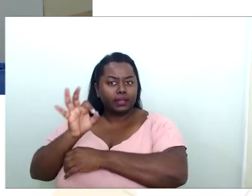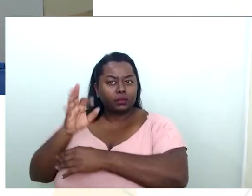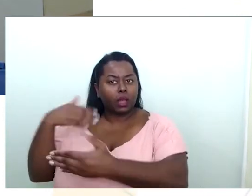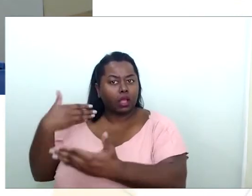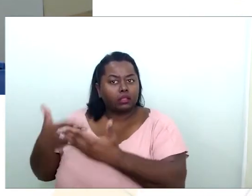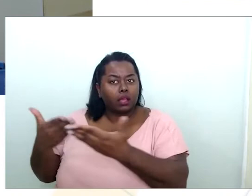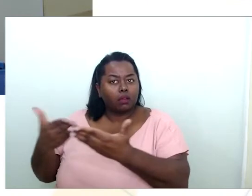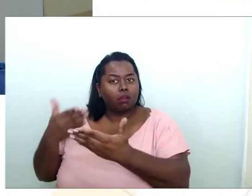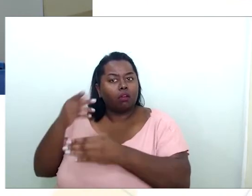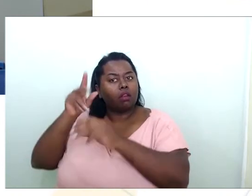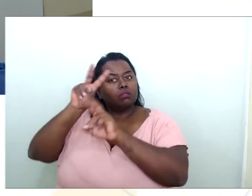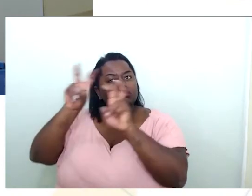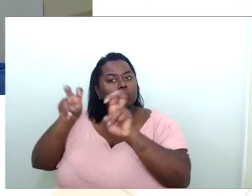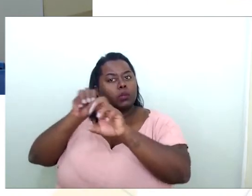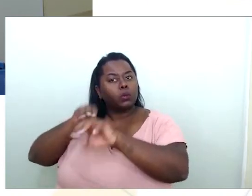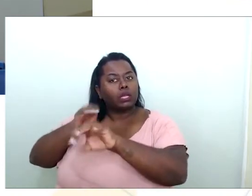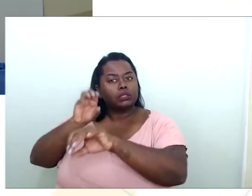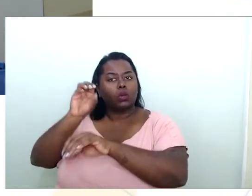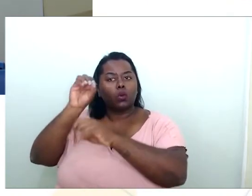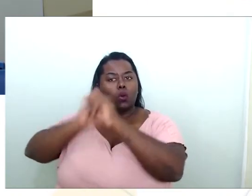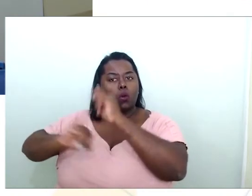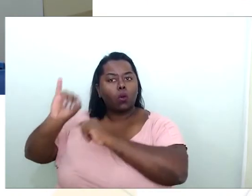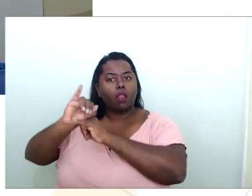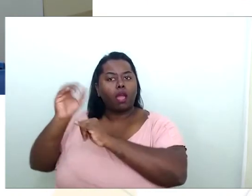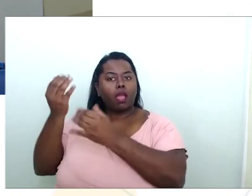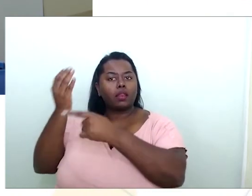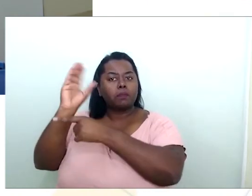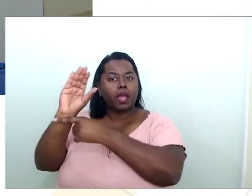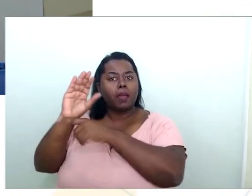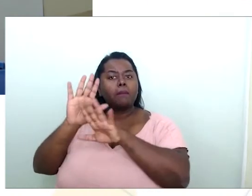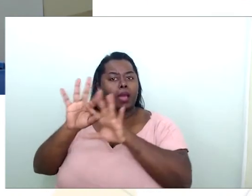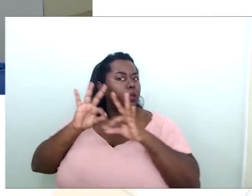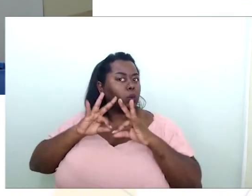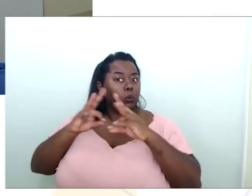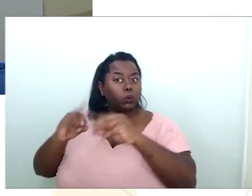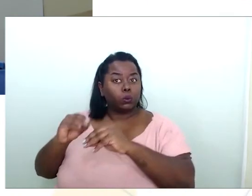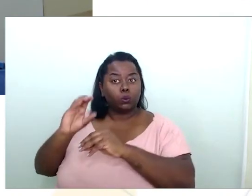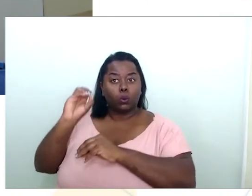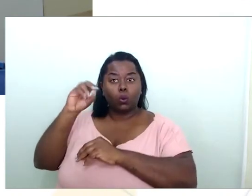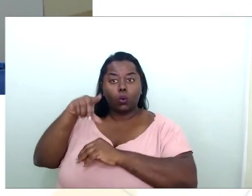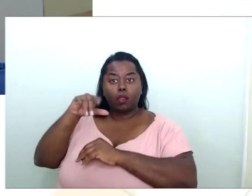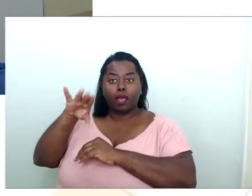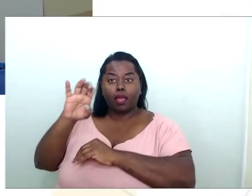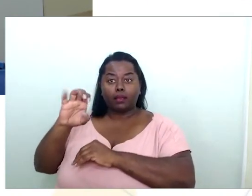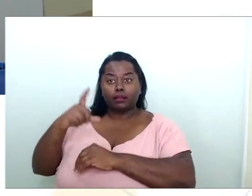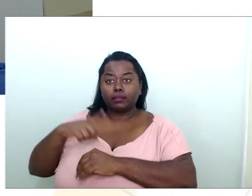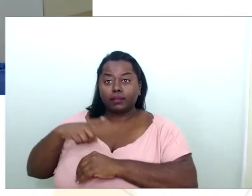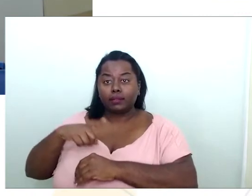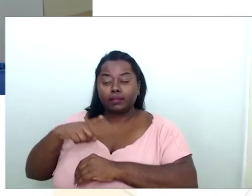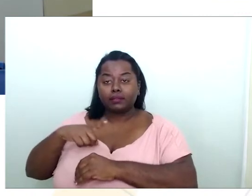have not got everything online as much as we would like it because of the way